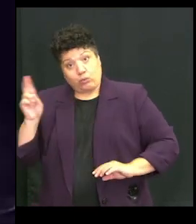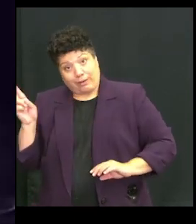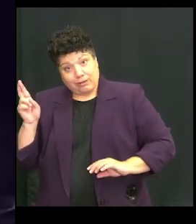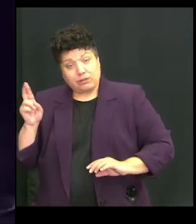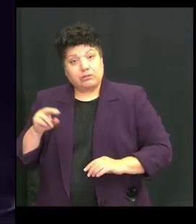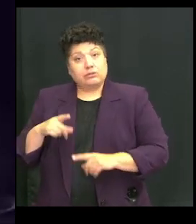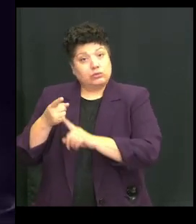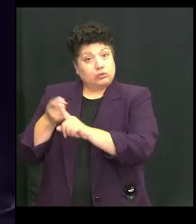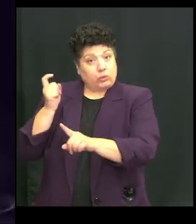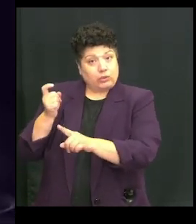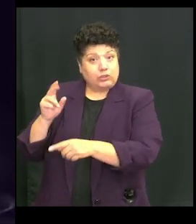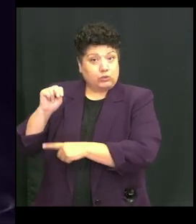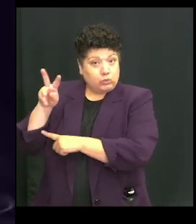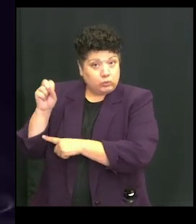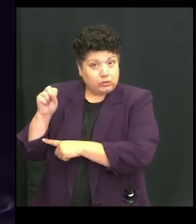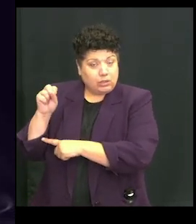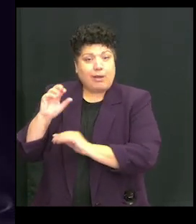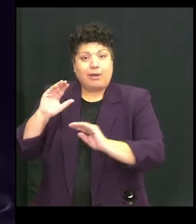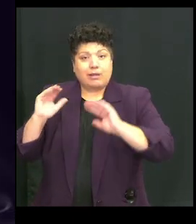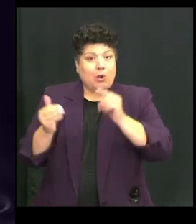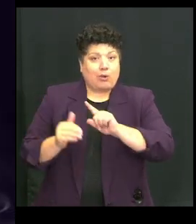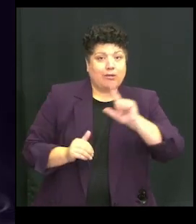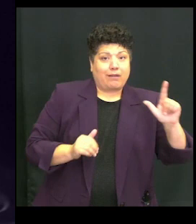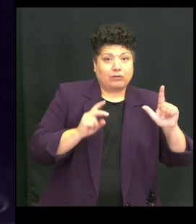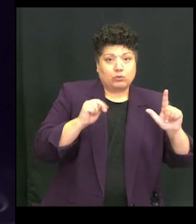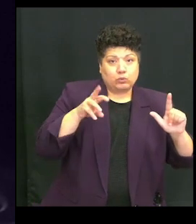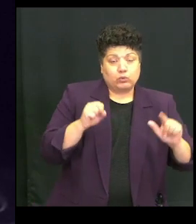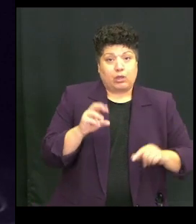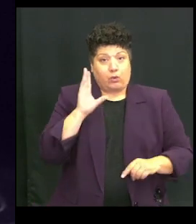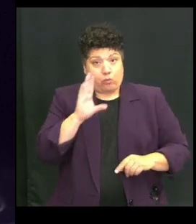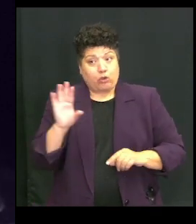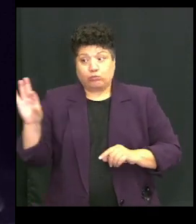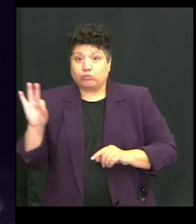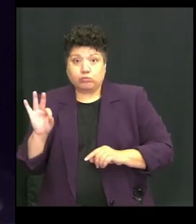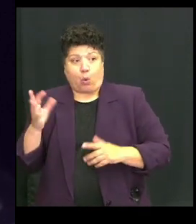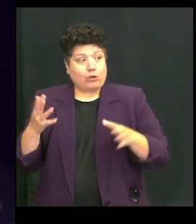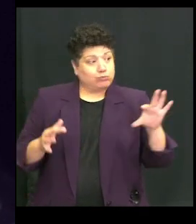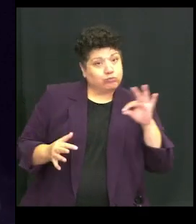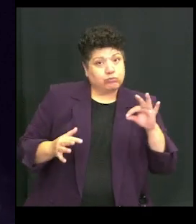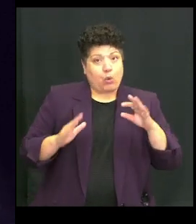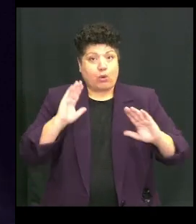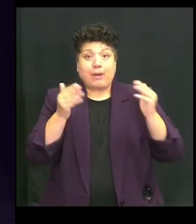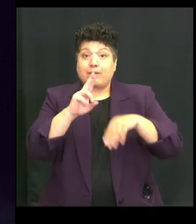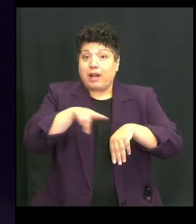compared to a left-wing source compared to major national news. So, this is a bit of a paradox.